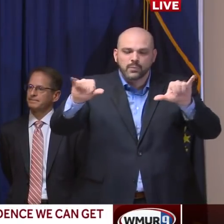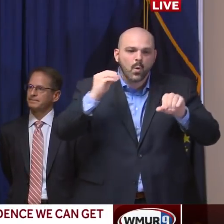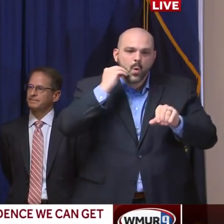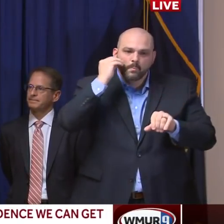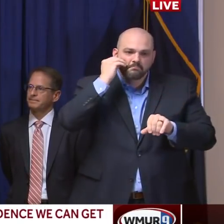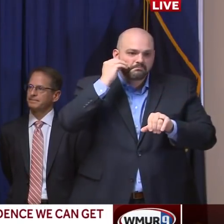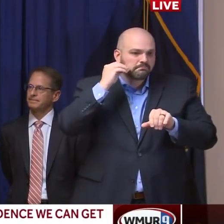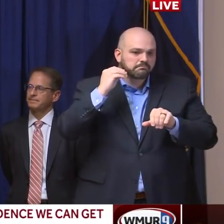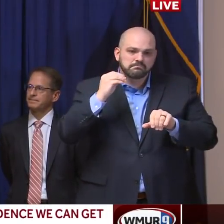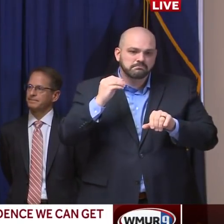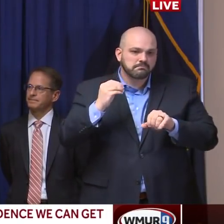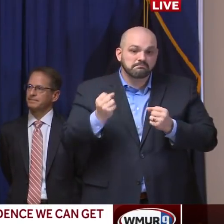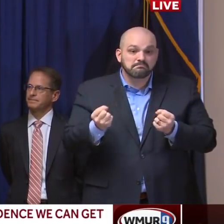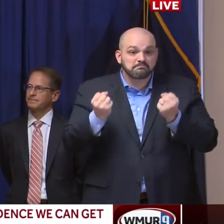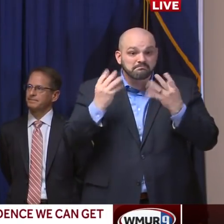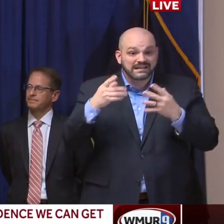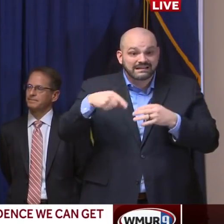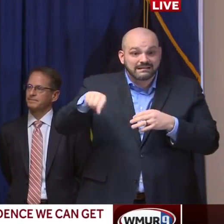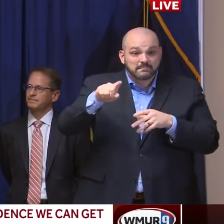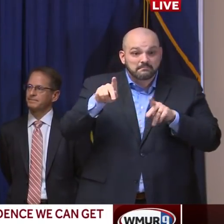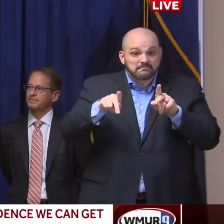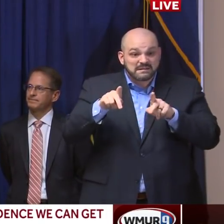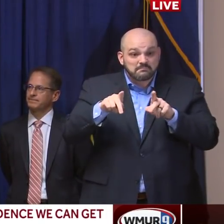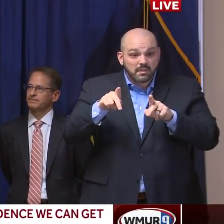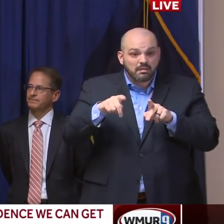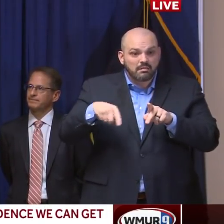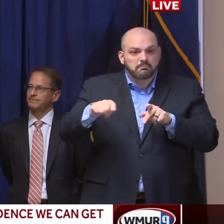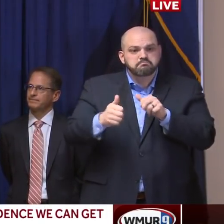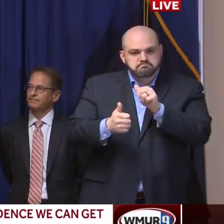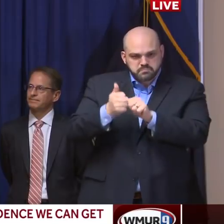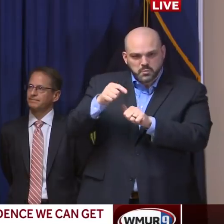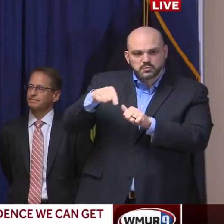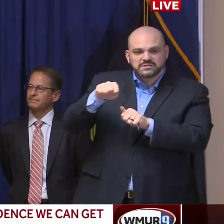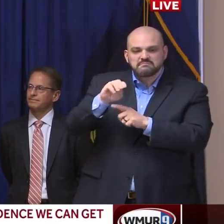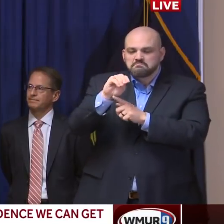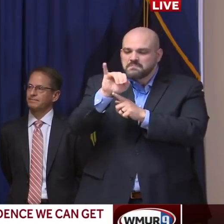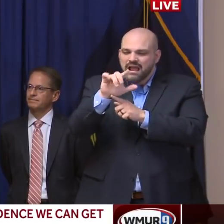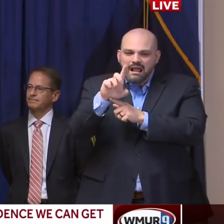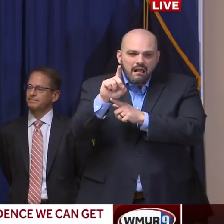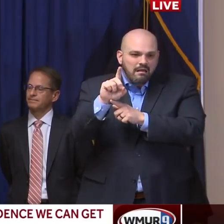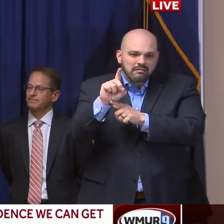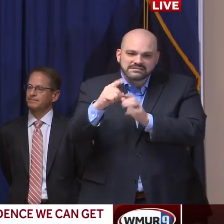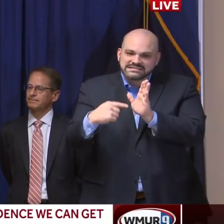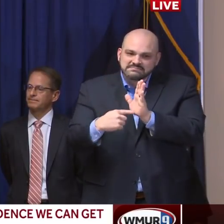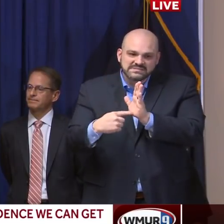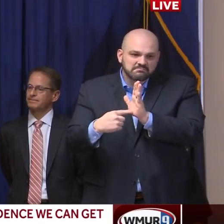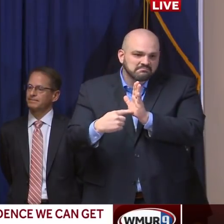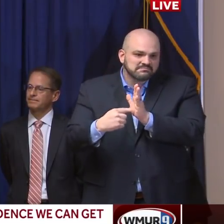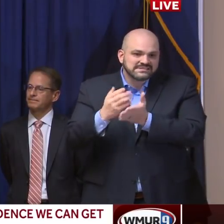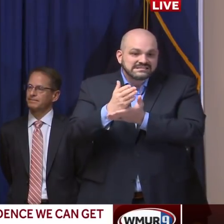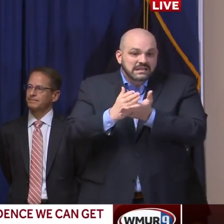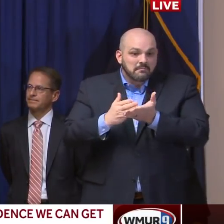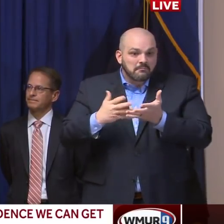BUT YOU ARE RIGHT, AS OF NOW, ALL 13 INDIVIDUALS CURRENTLY ARE STILL ISOLATED AT HOME.